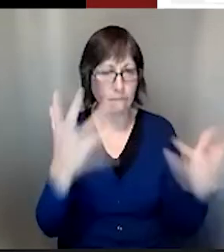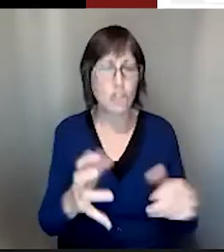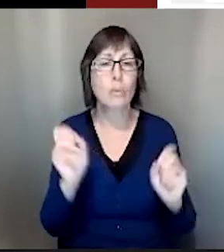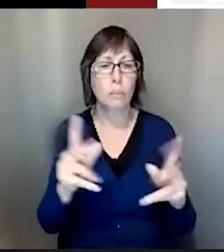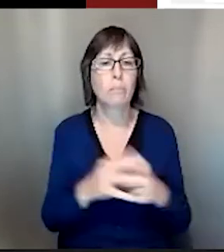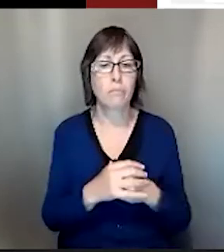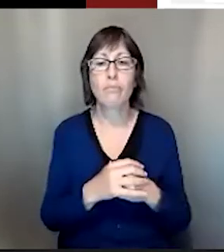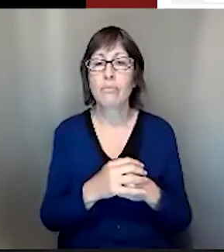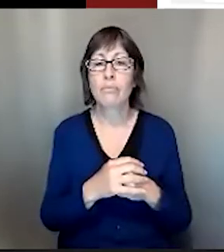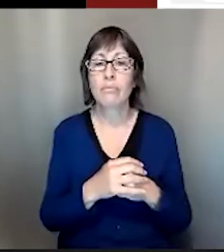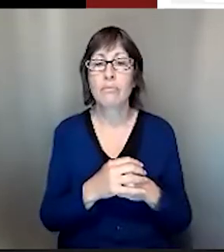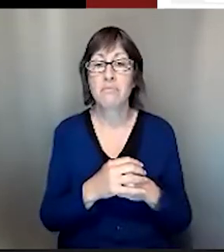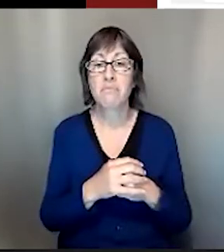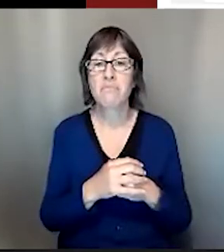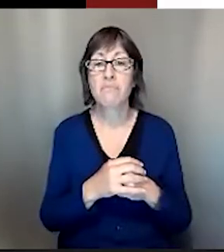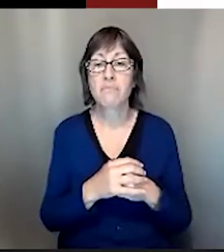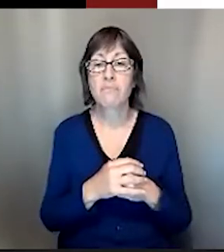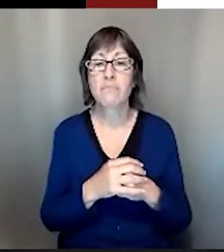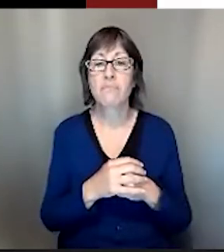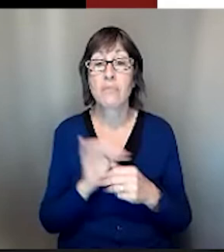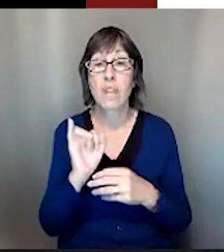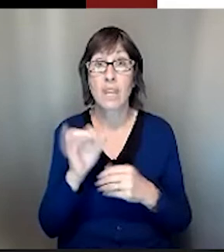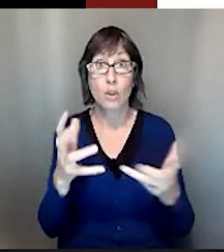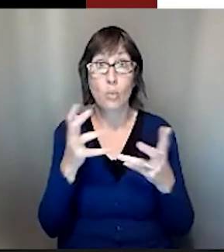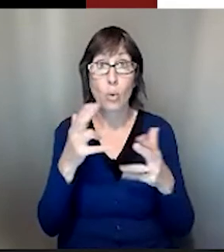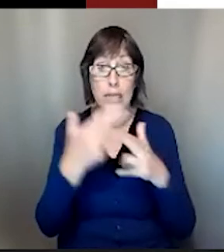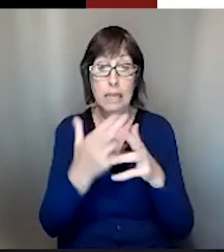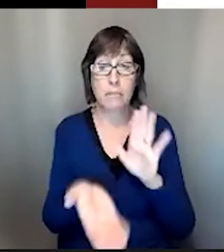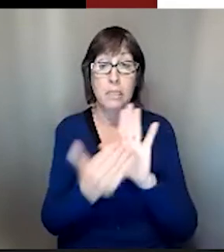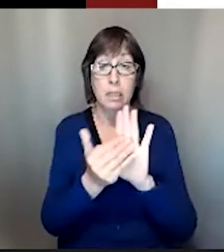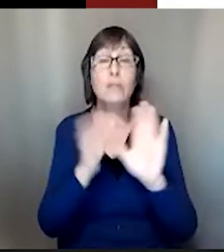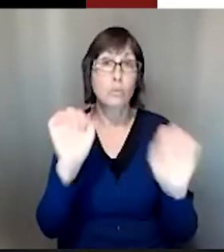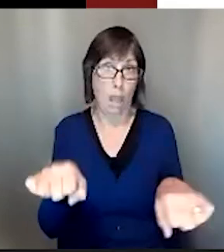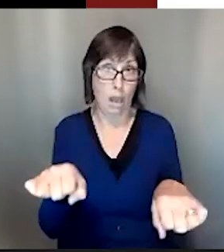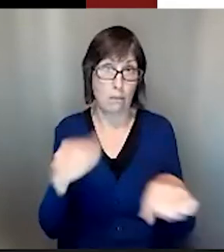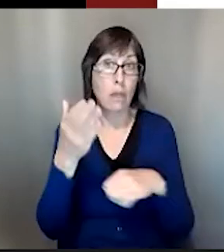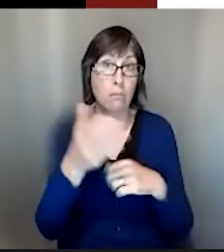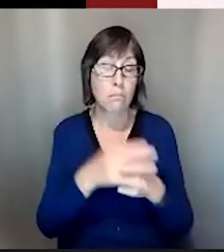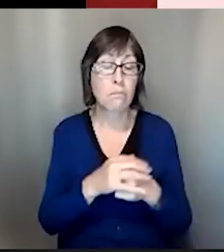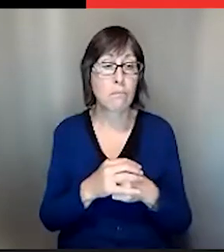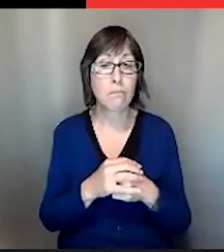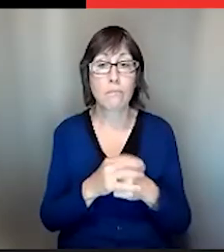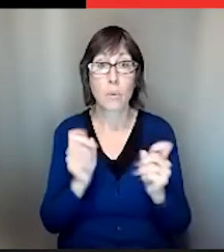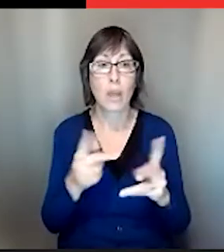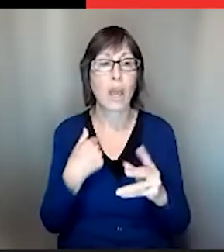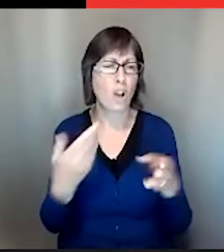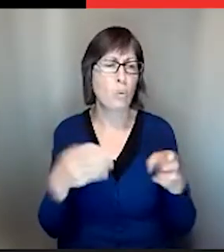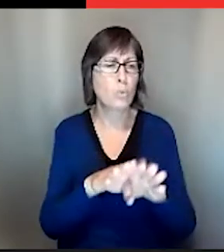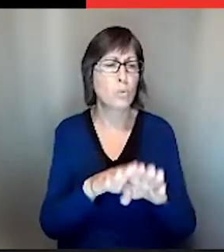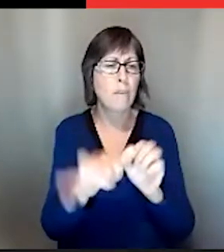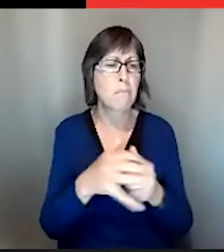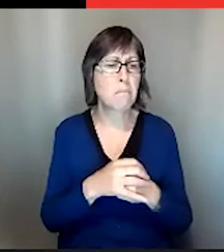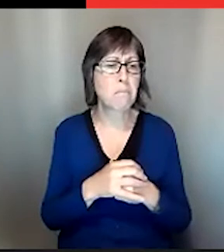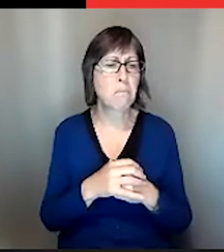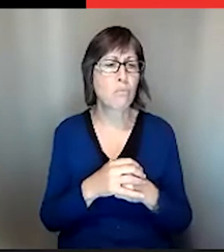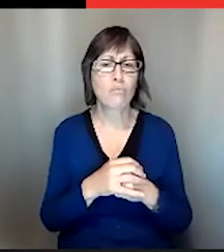the form and find that you don’t have time, then you can always save your work and come